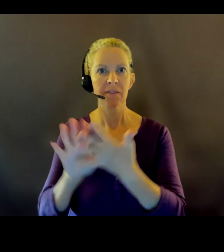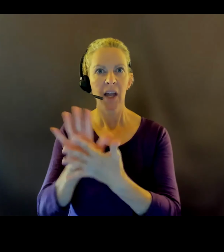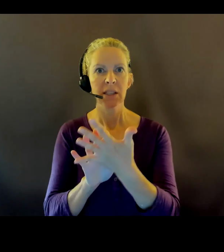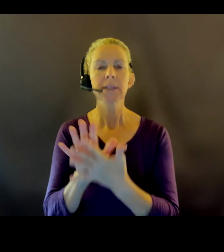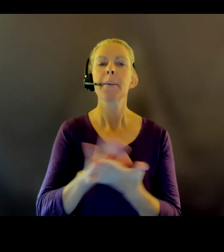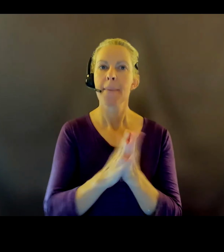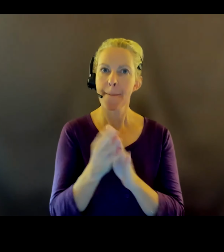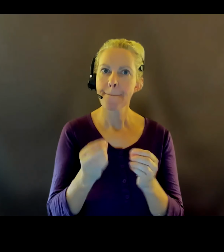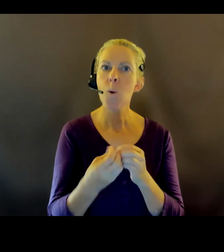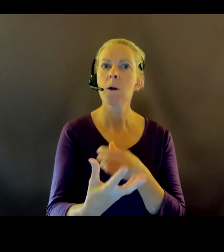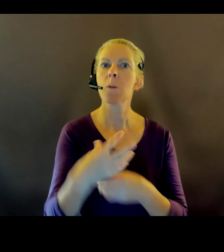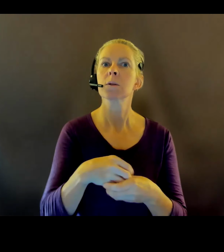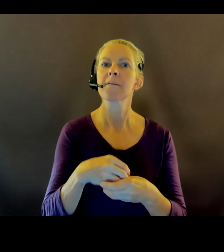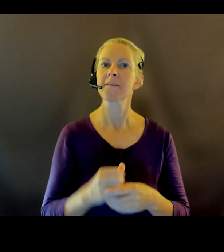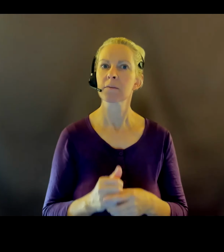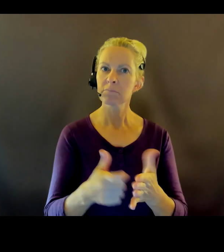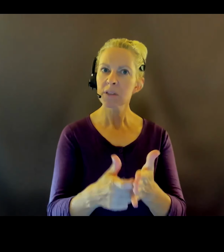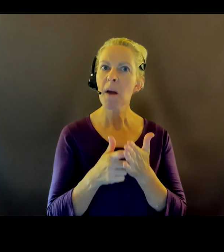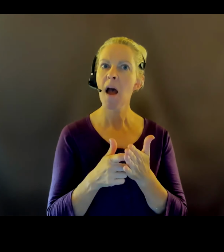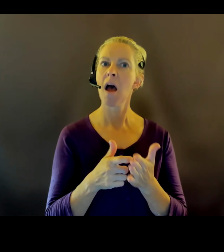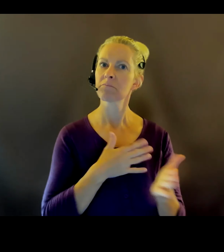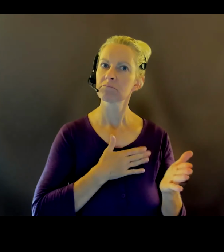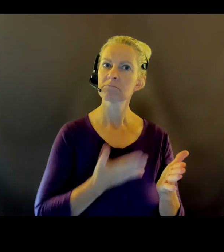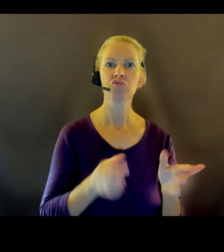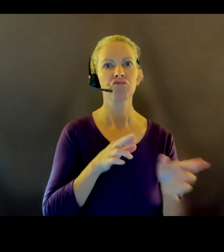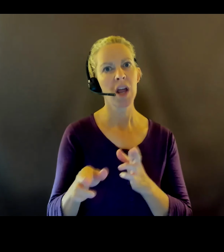of everyone as well.